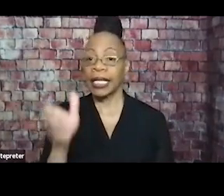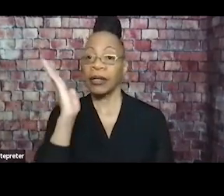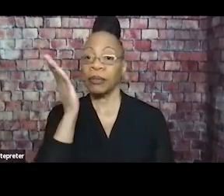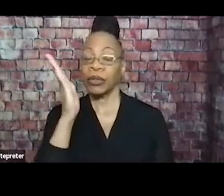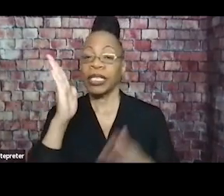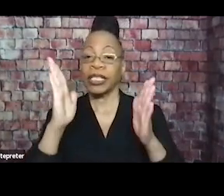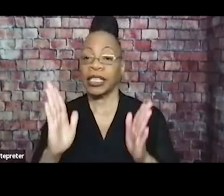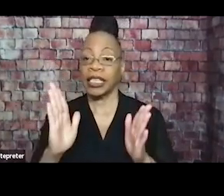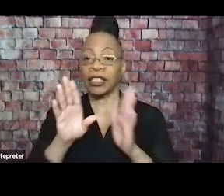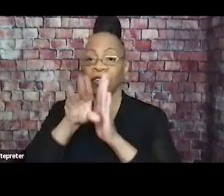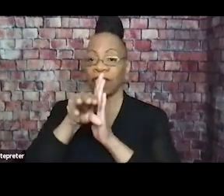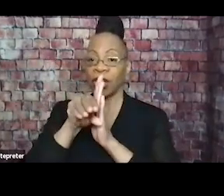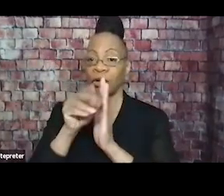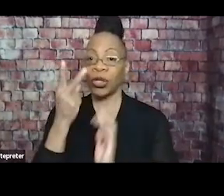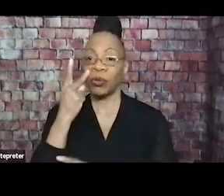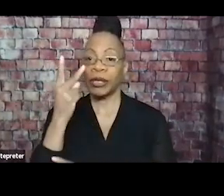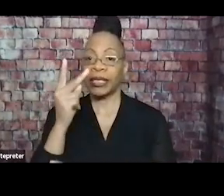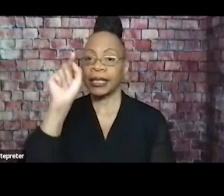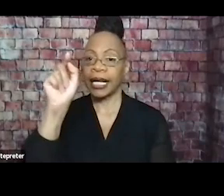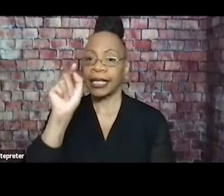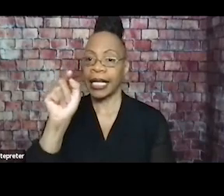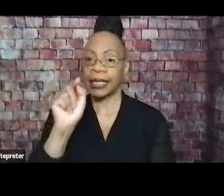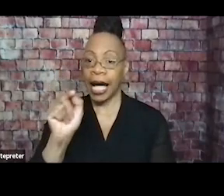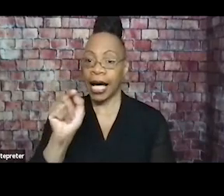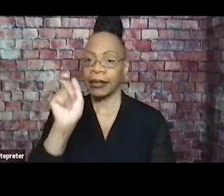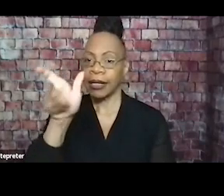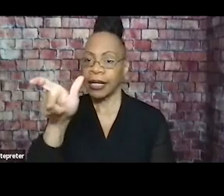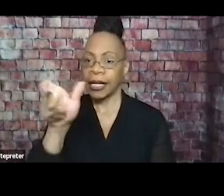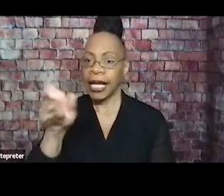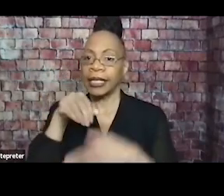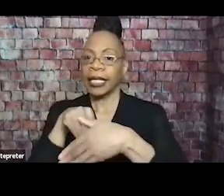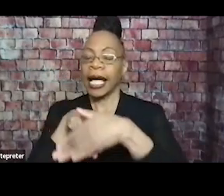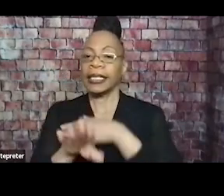with the three dots at the top right to access the ASL video.